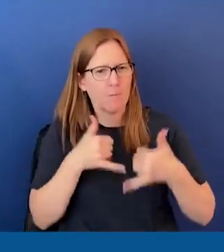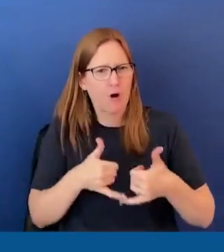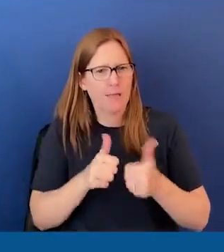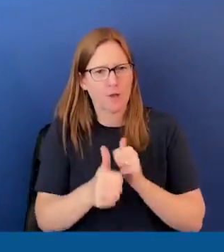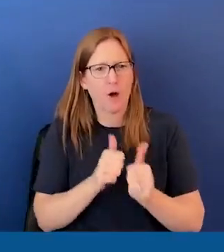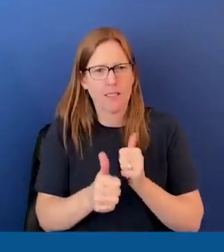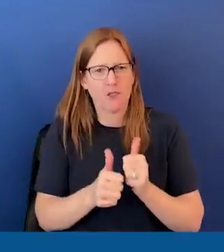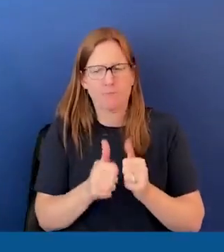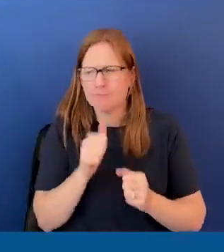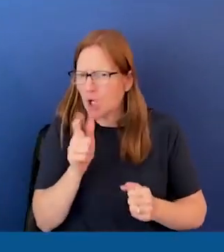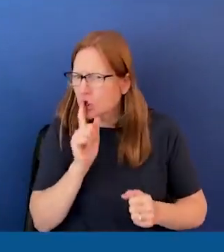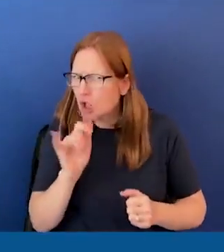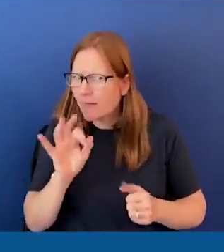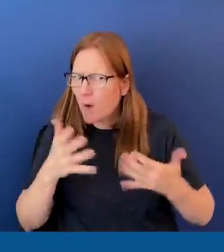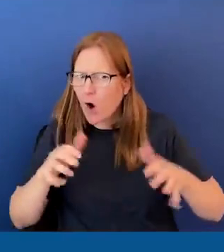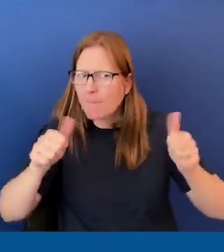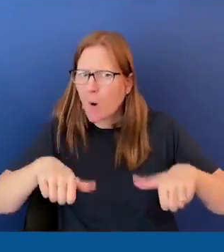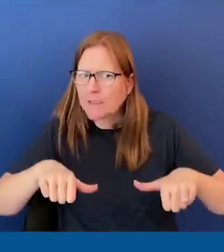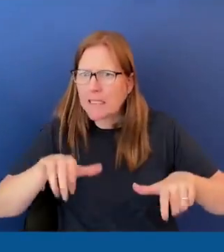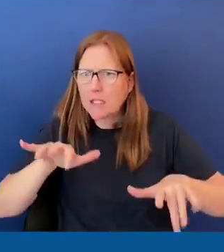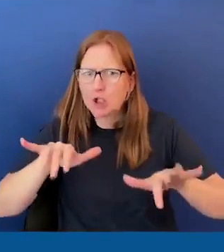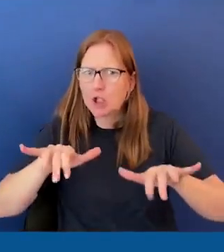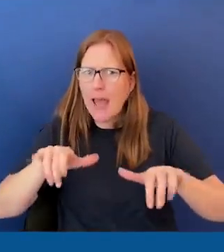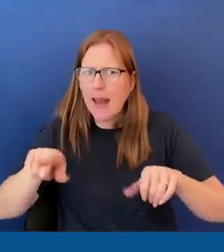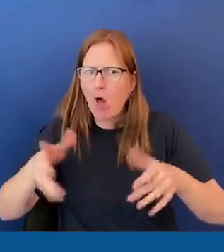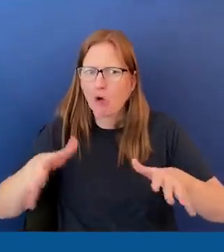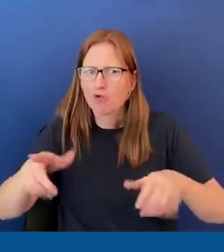I'm not sure if we've posted it in the chat box for this webinar.